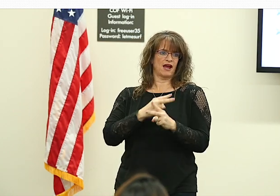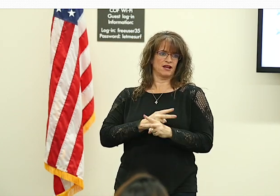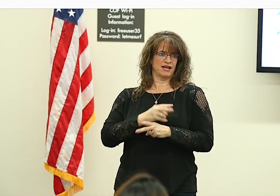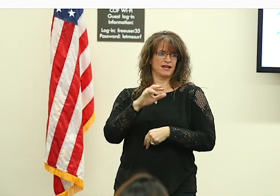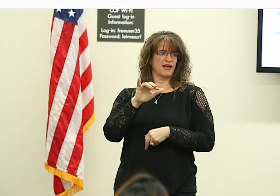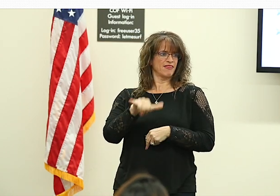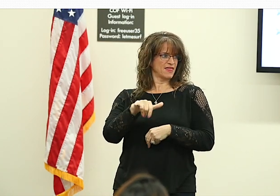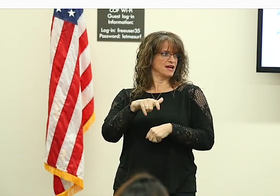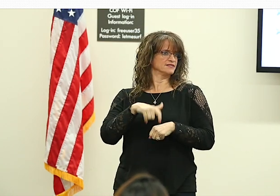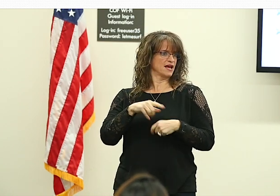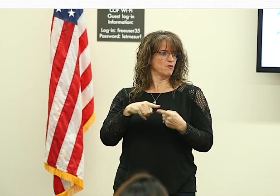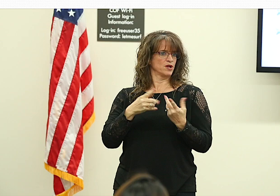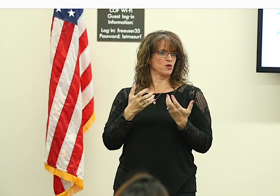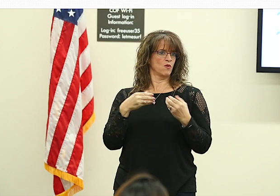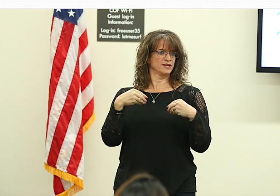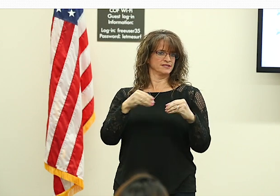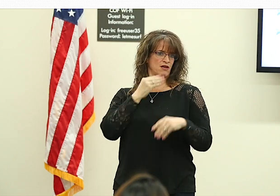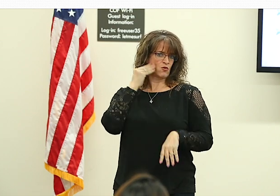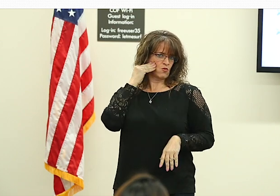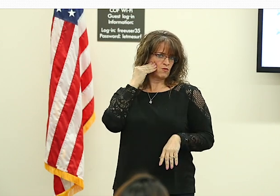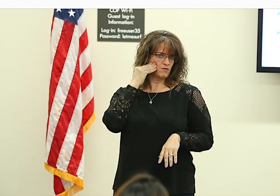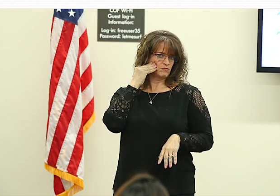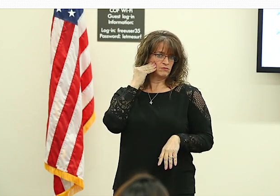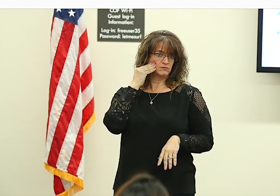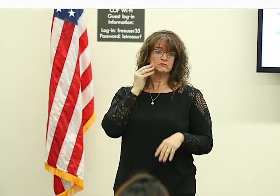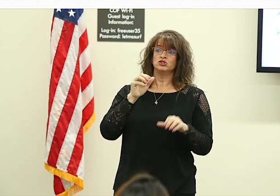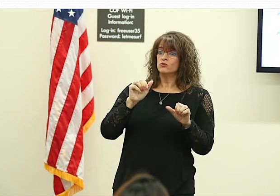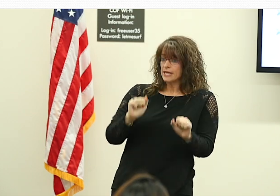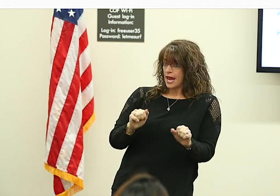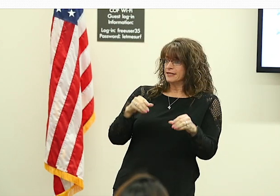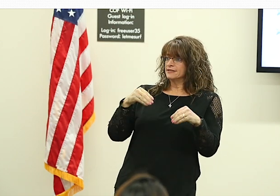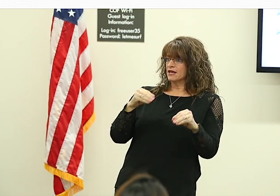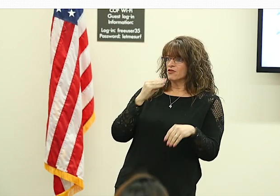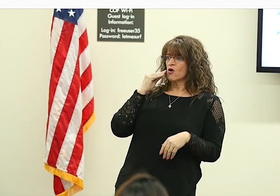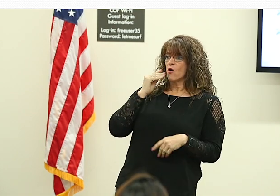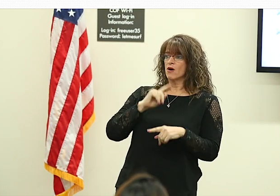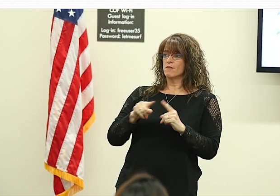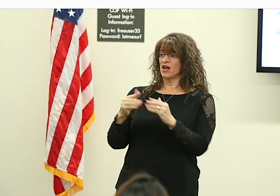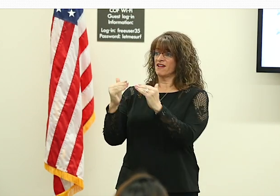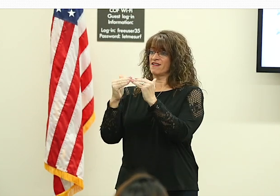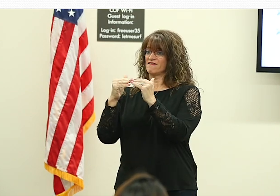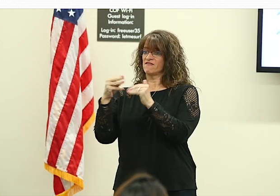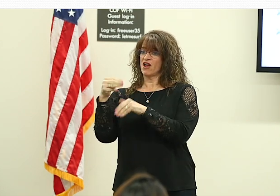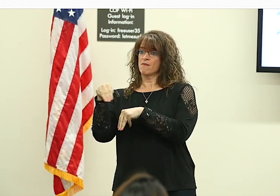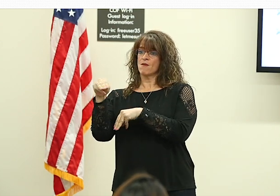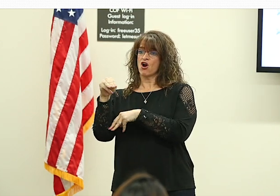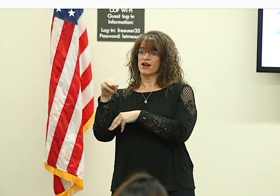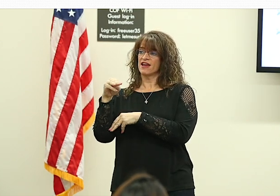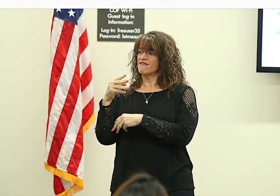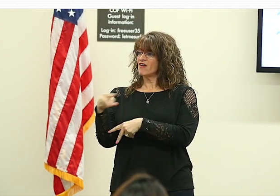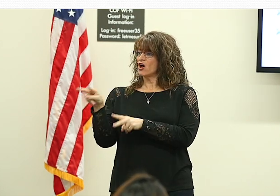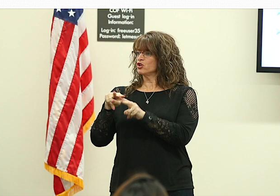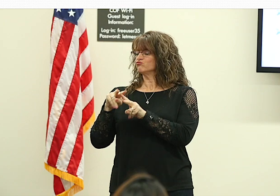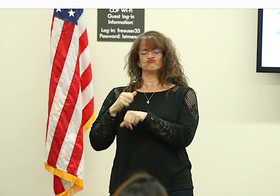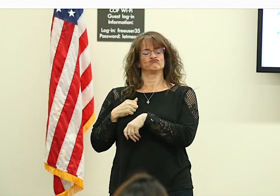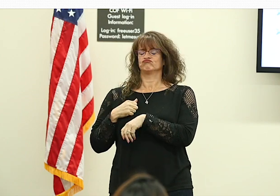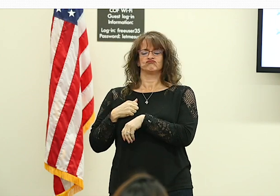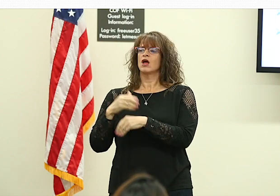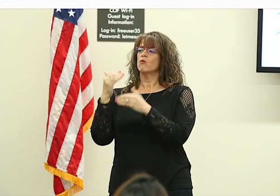you want to sell the home. You can sell the home, you just can't sell it at market. So there's a restricted price